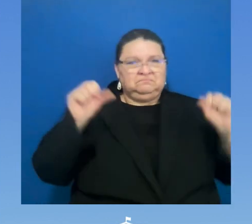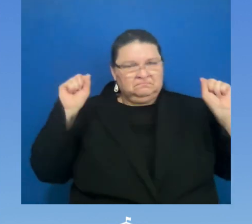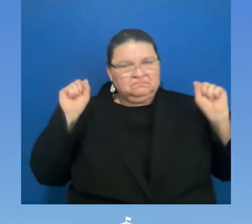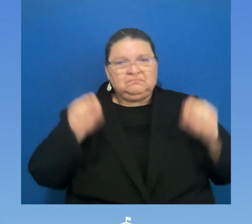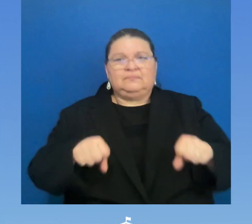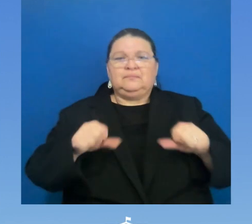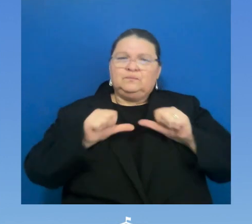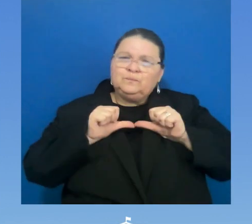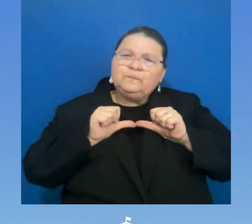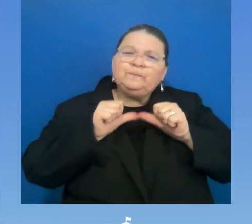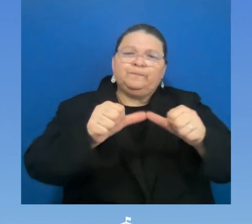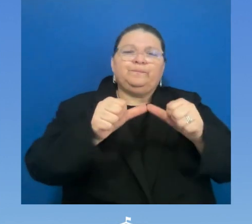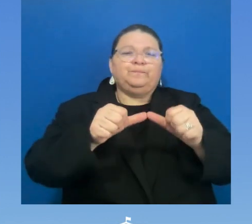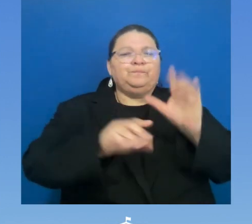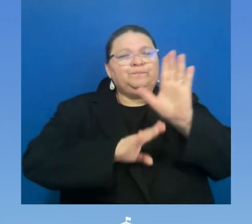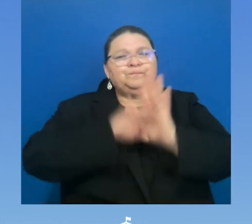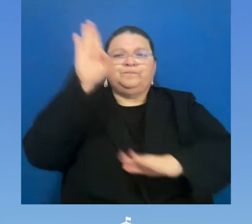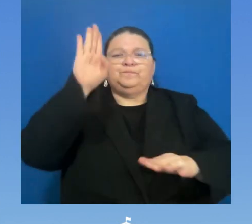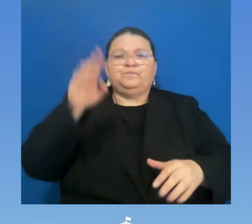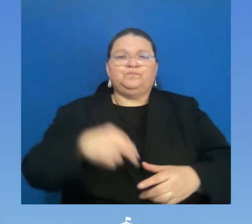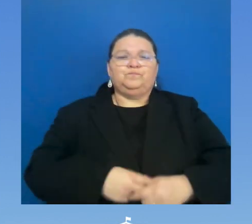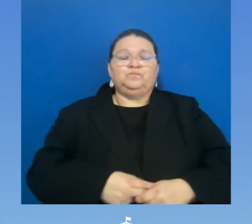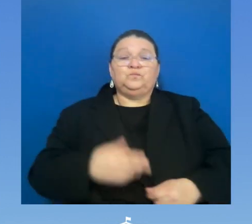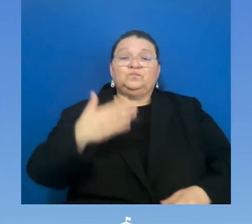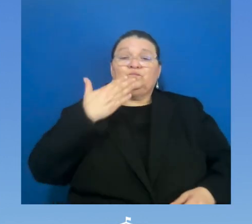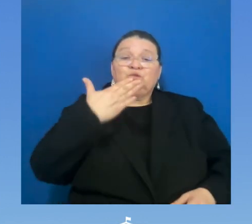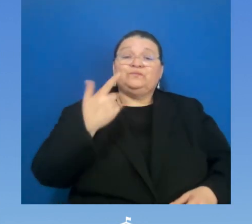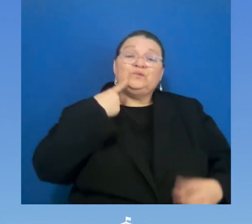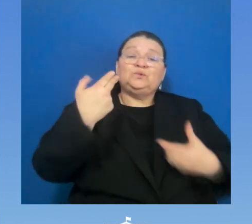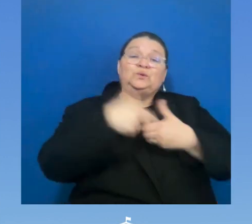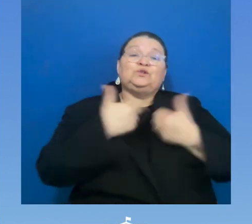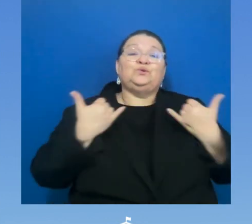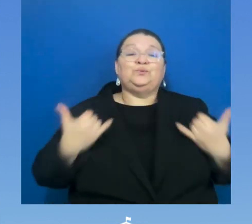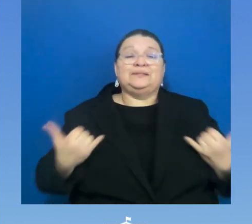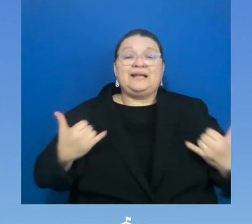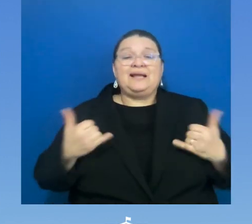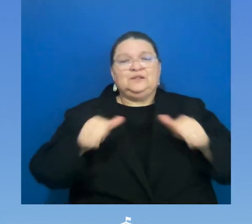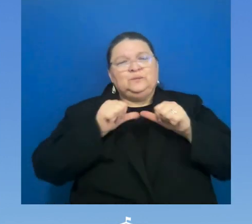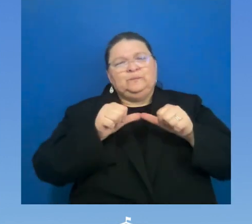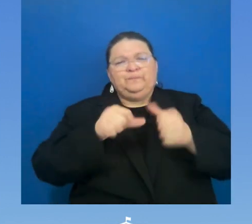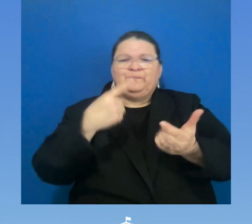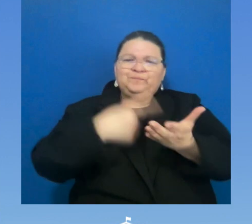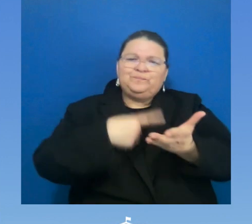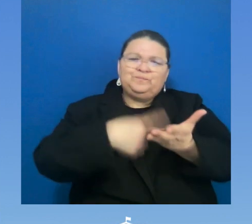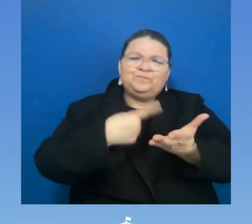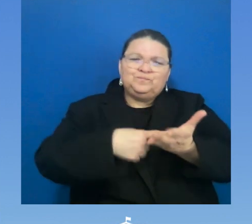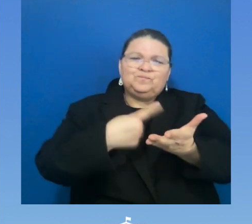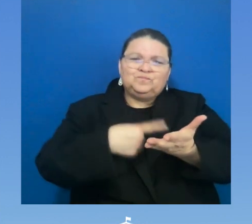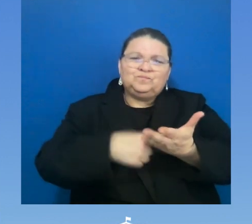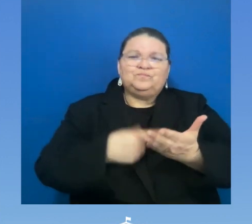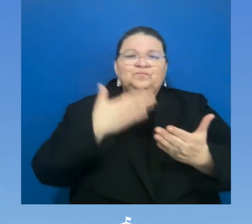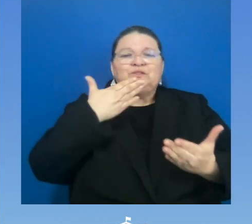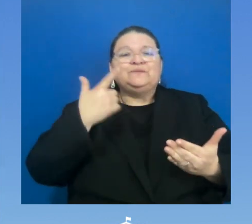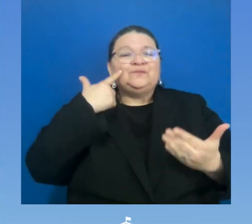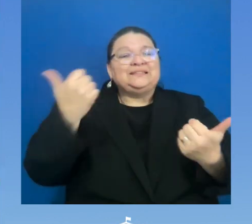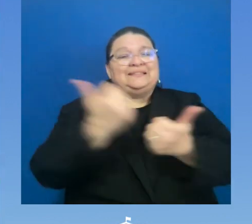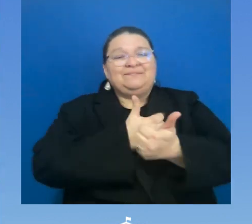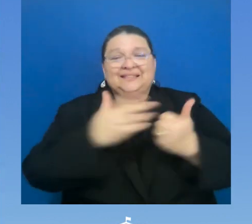to discuss this important issue and for all you're doing and will continue to do to achieve progress.